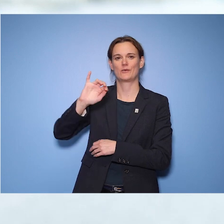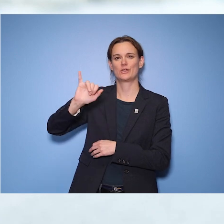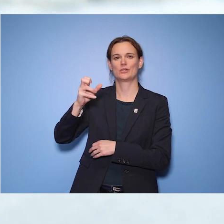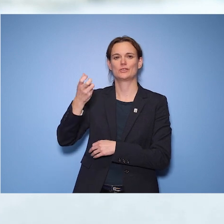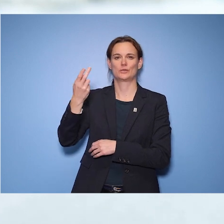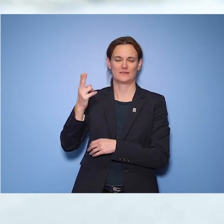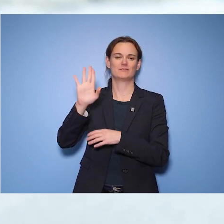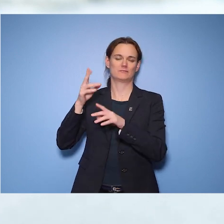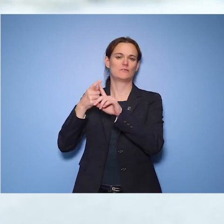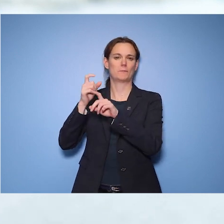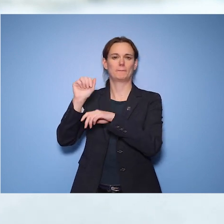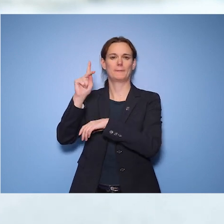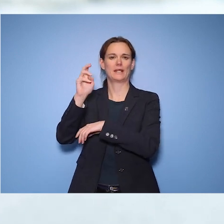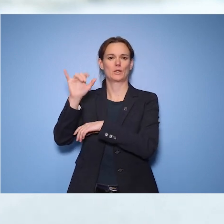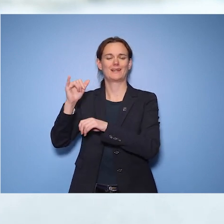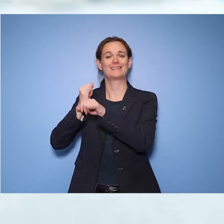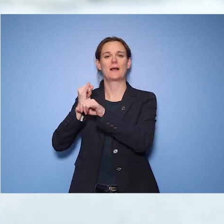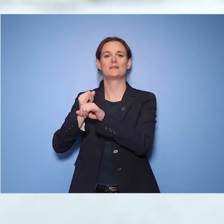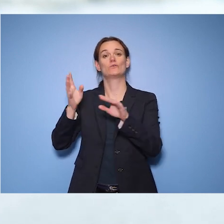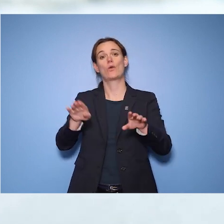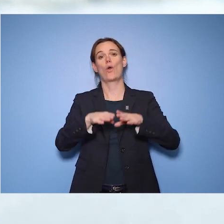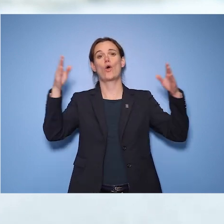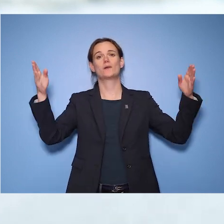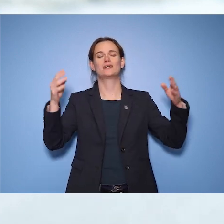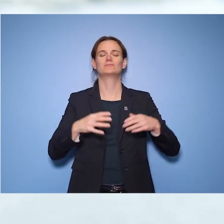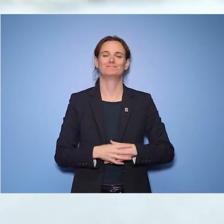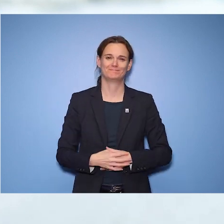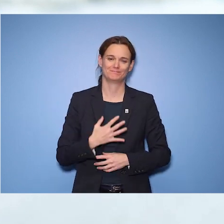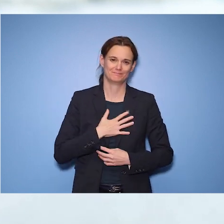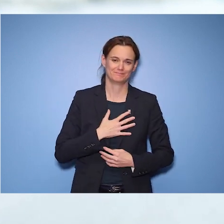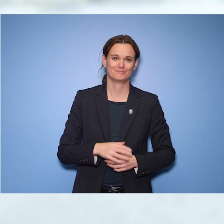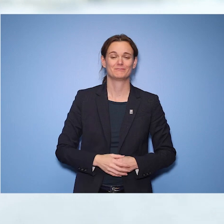at Akerly campus for opening our event with such meaning. My name is Alyse Hand and I